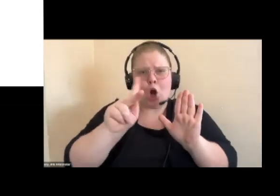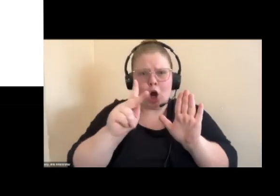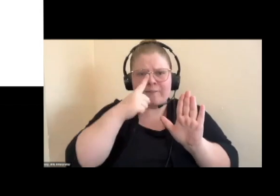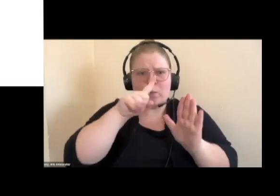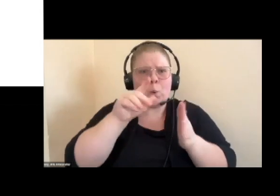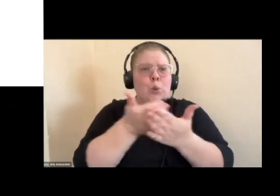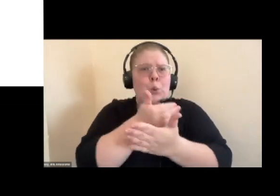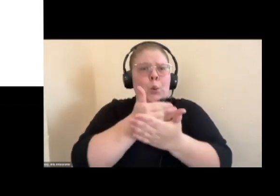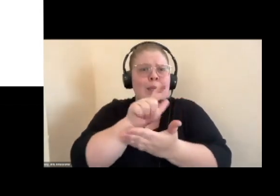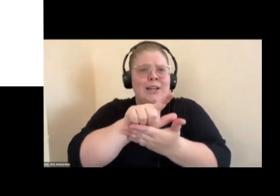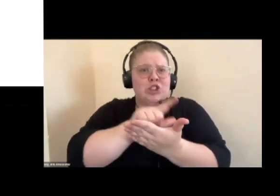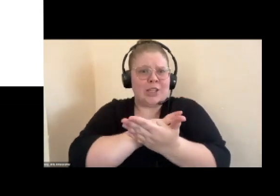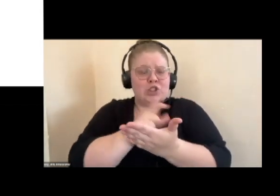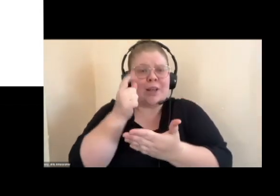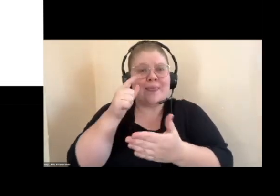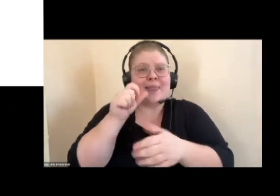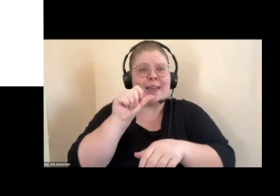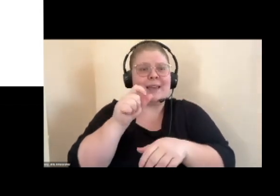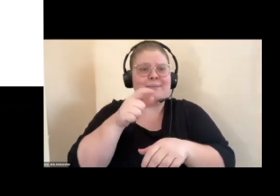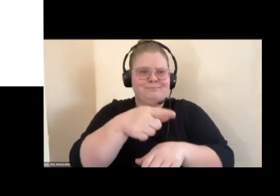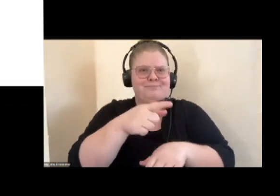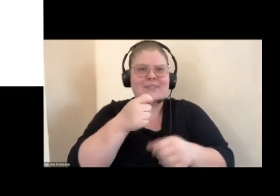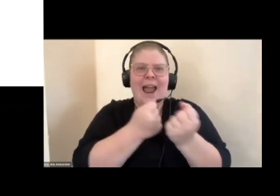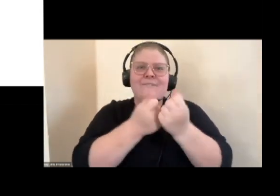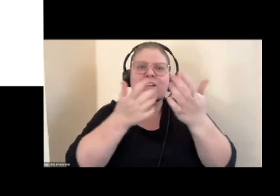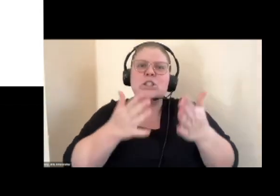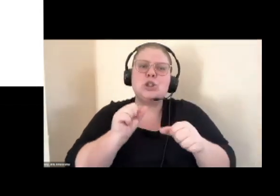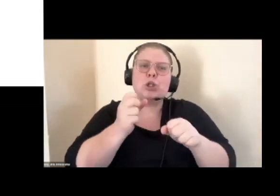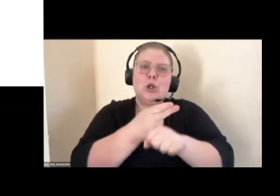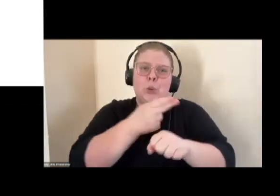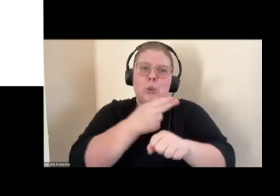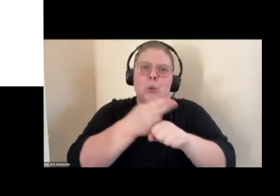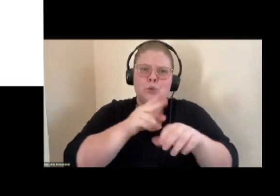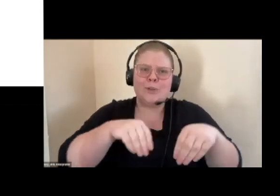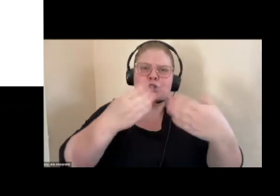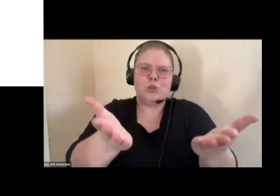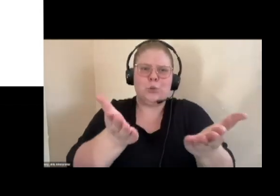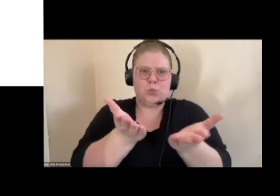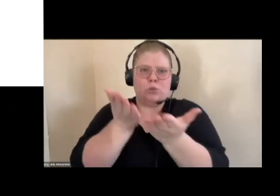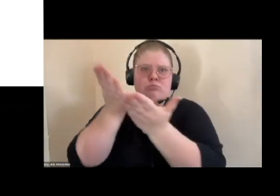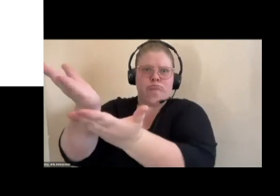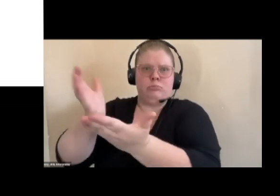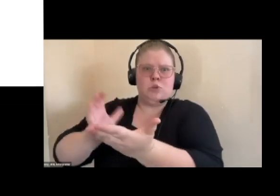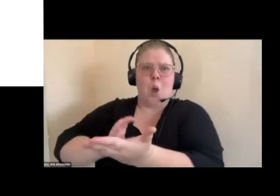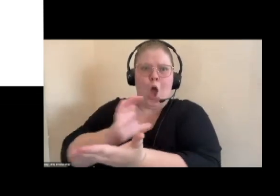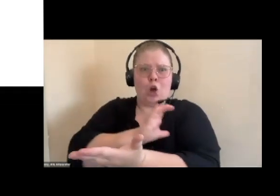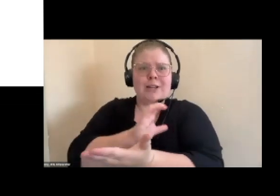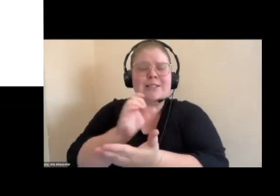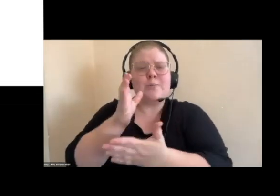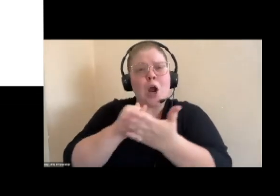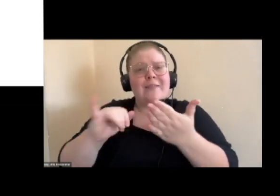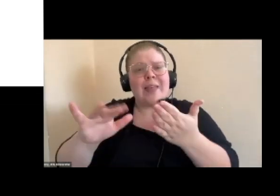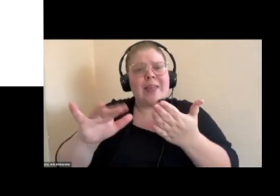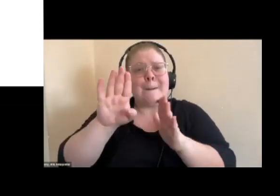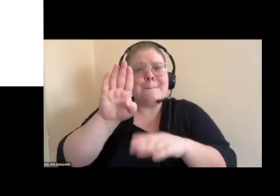the advocates used to introduce a new bill in Congress. And parts of that bill, you were included in some of